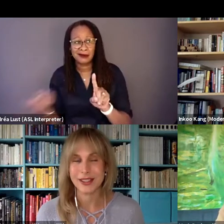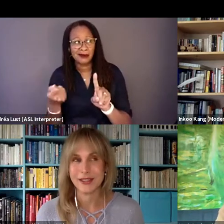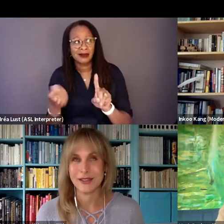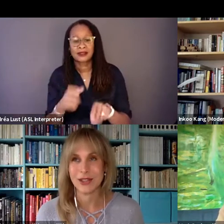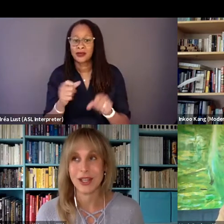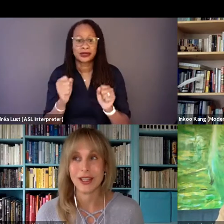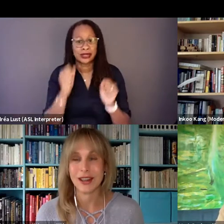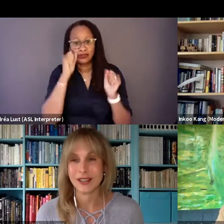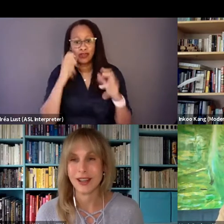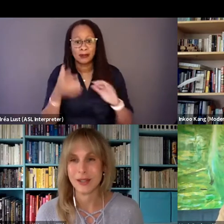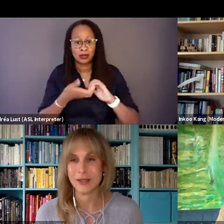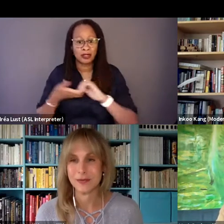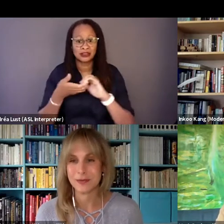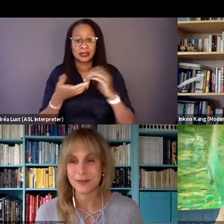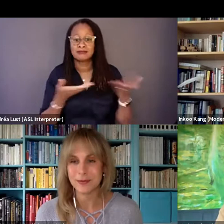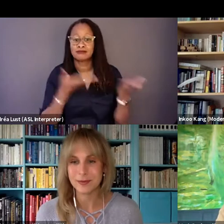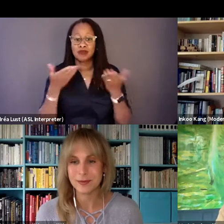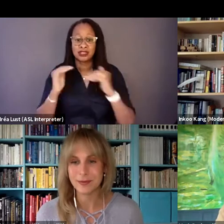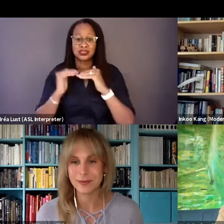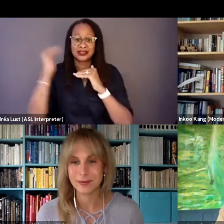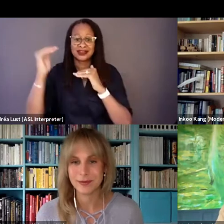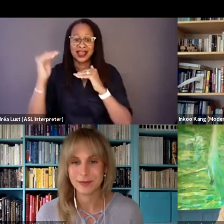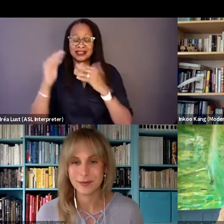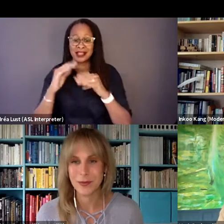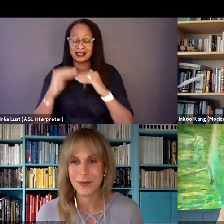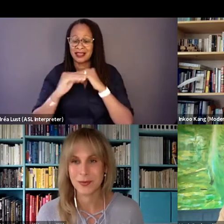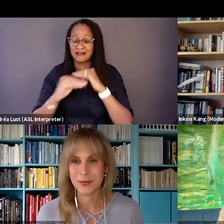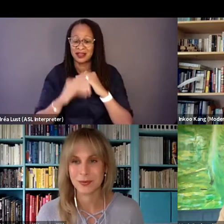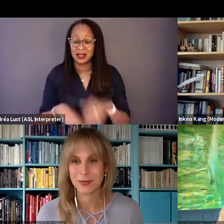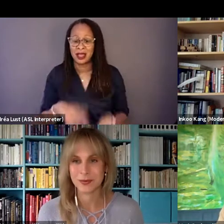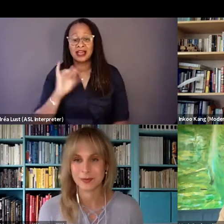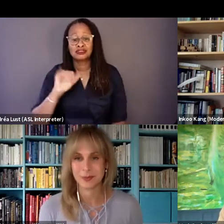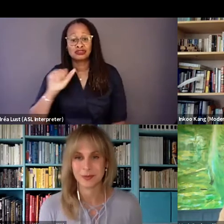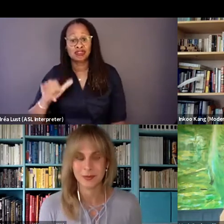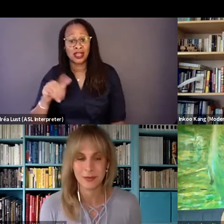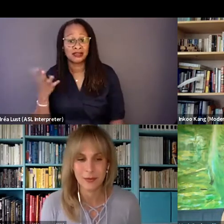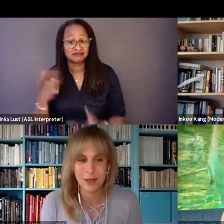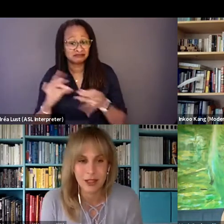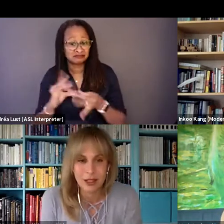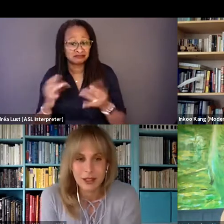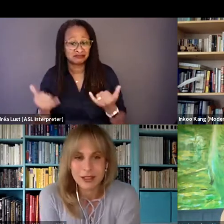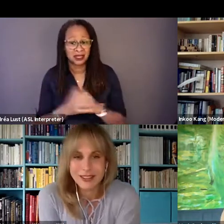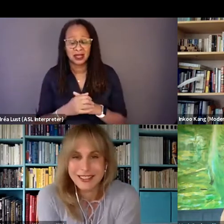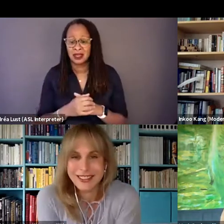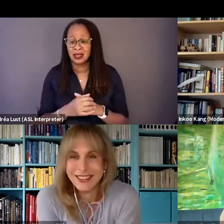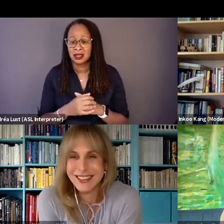and took it to the next level. Yeah, they did. I think one of the other impeti, if that's a word,